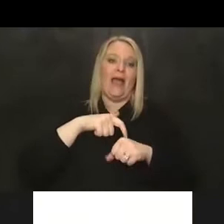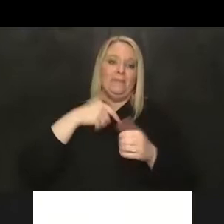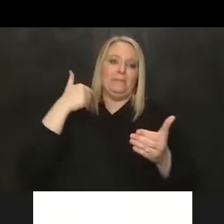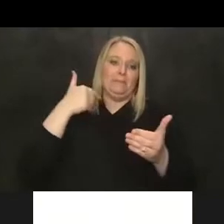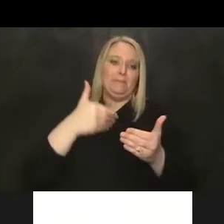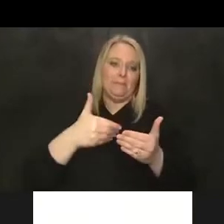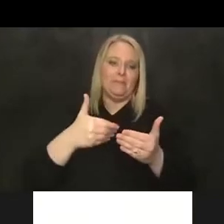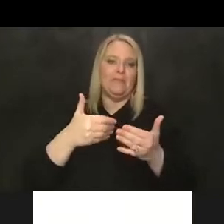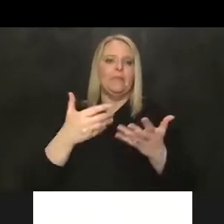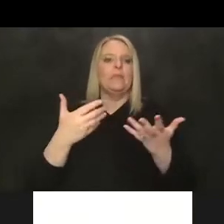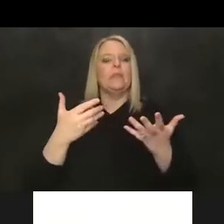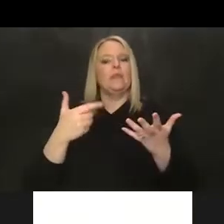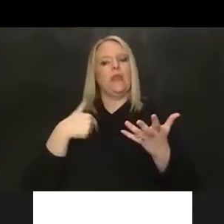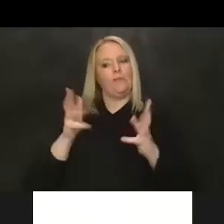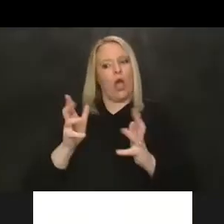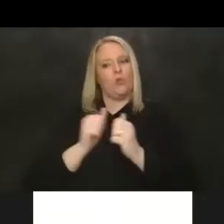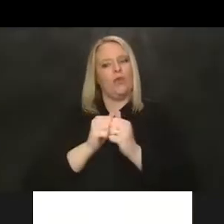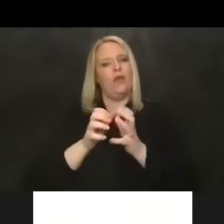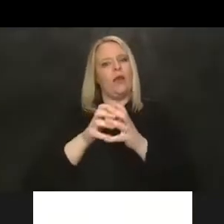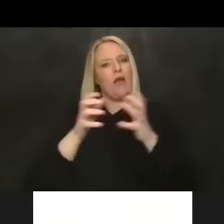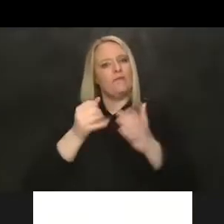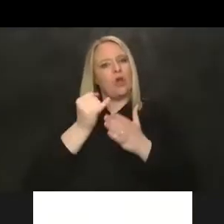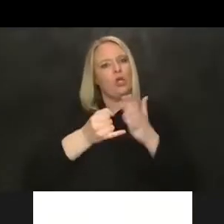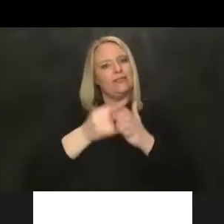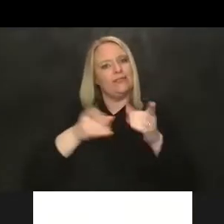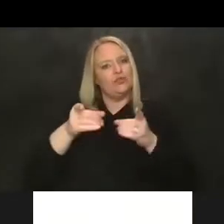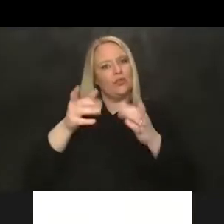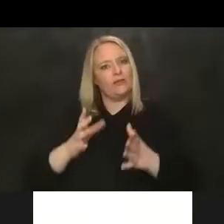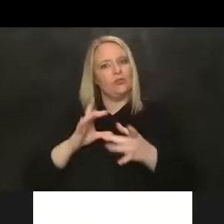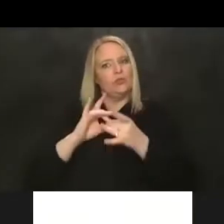but I'm talking with a lot of artistic directors in town about their role, what they love about it,